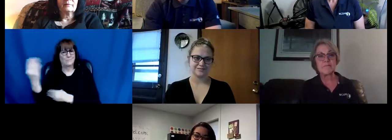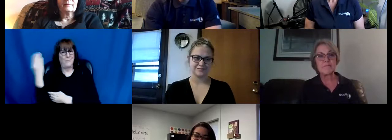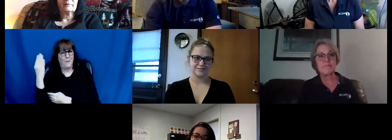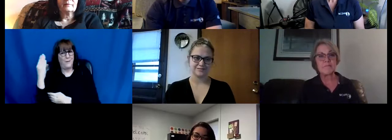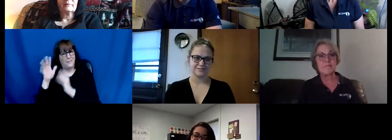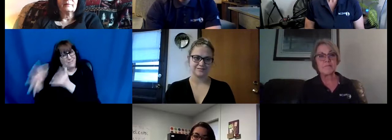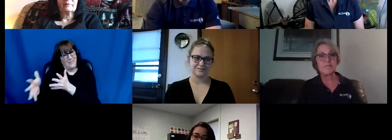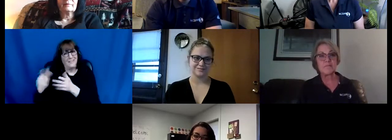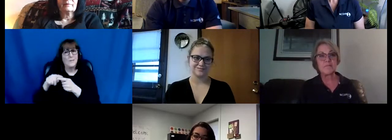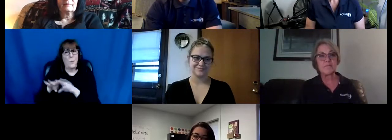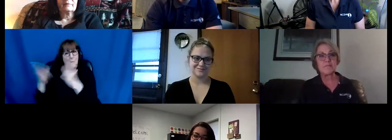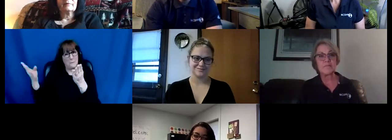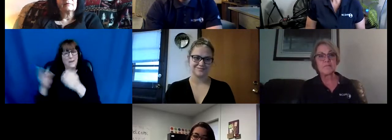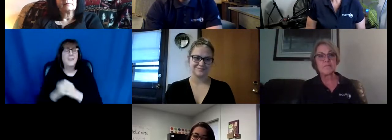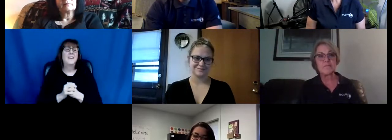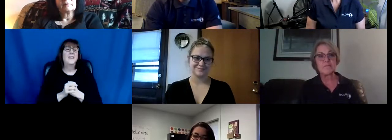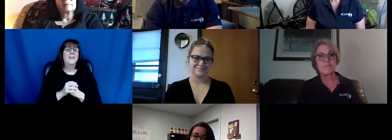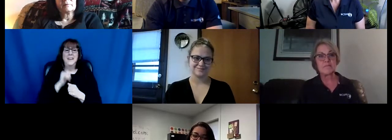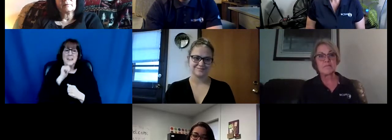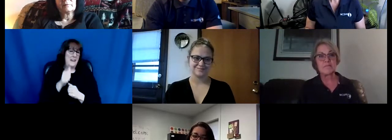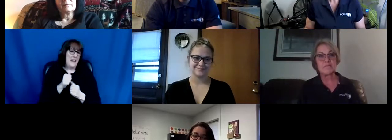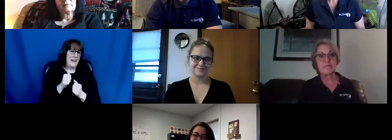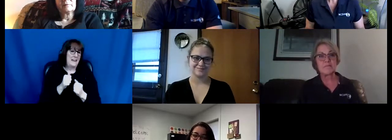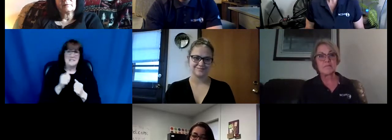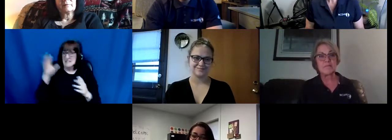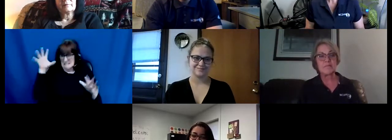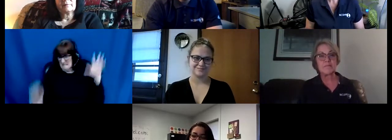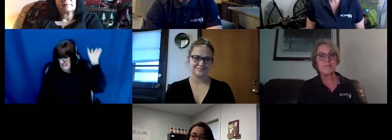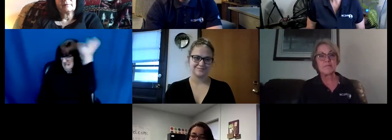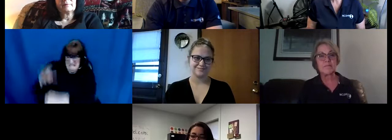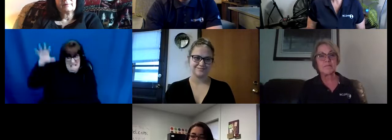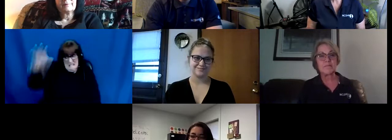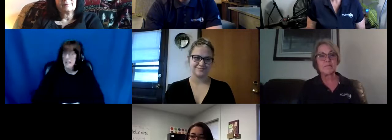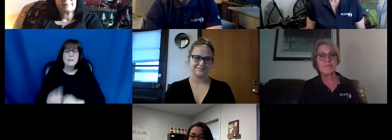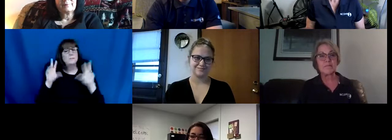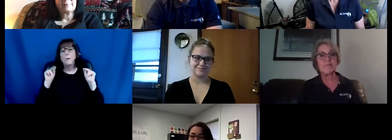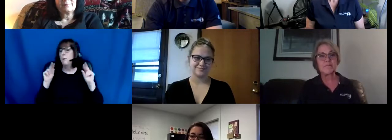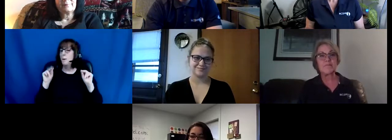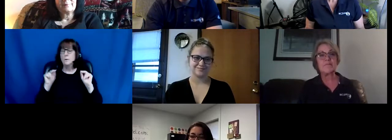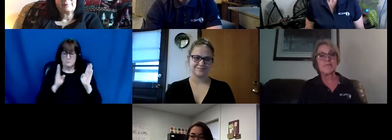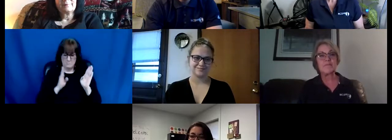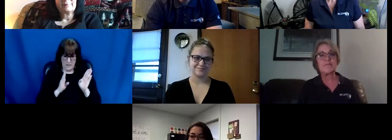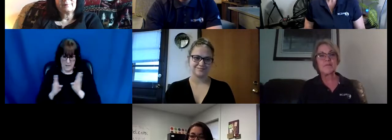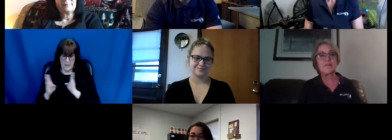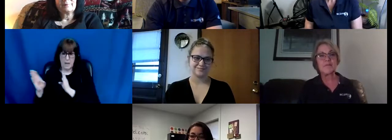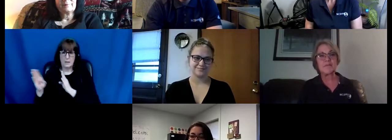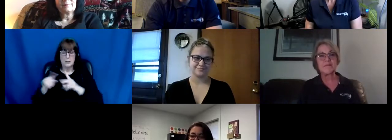and it wasn't a big free-for-all it was very orderly where we would start with my dad who